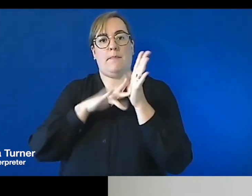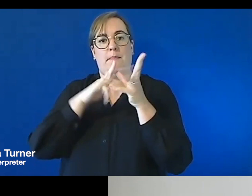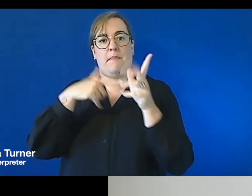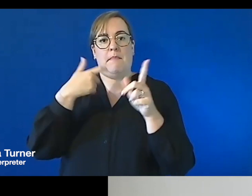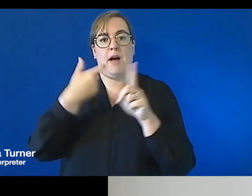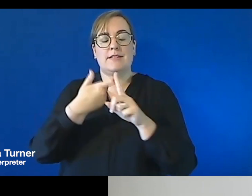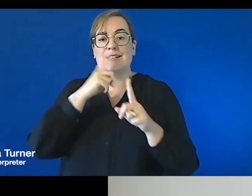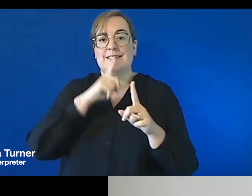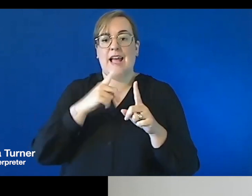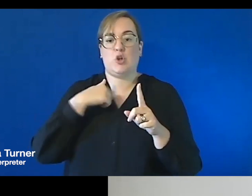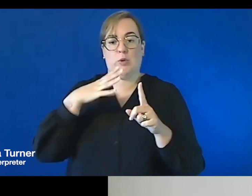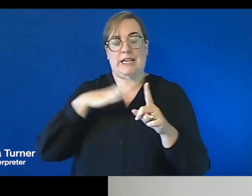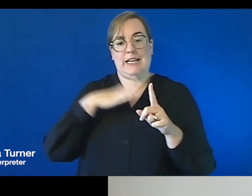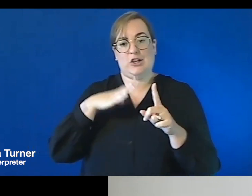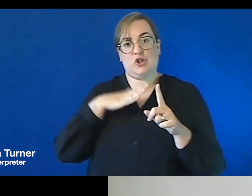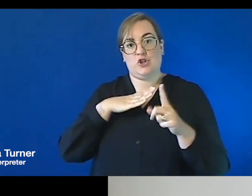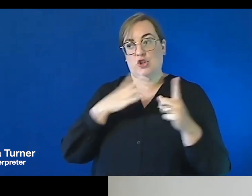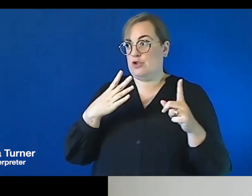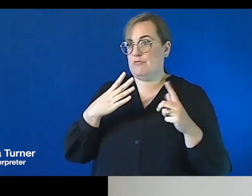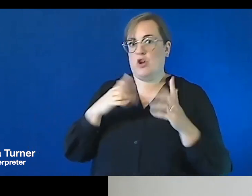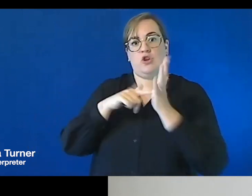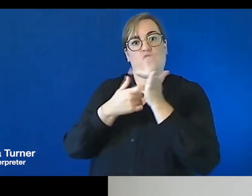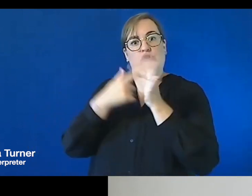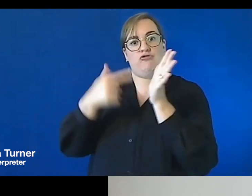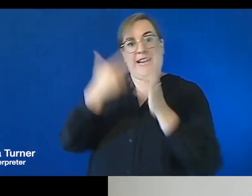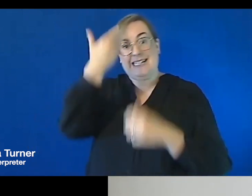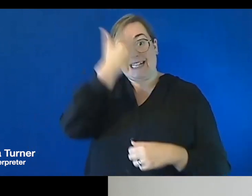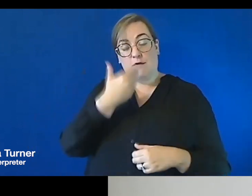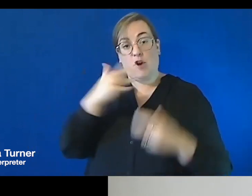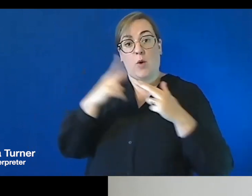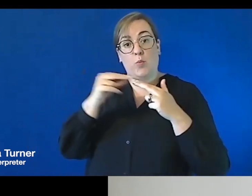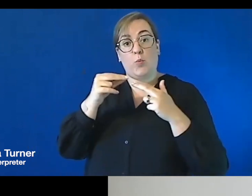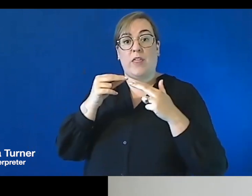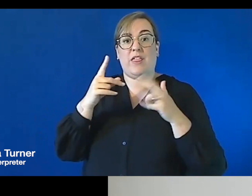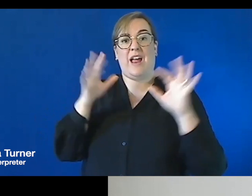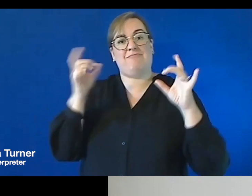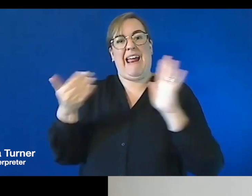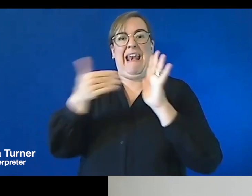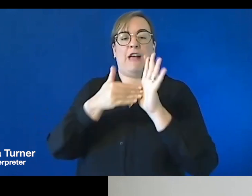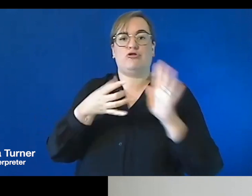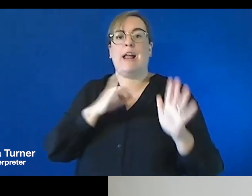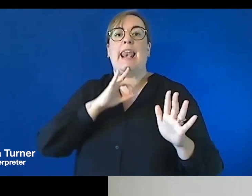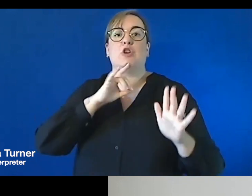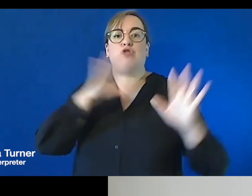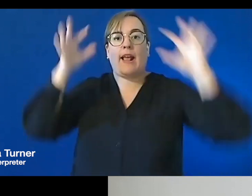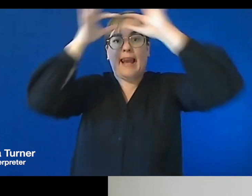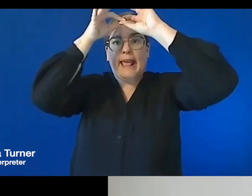the Neuralink, it's just really irresponsible. Millions of people struggle, some people,